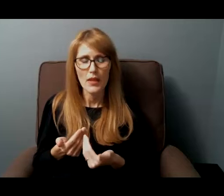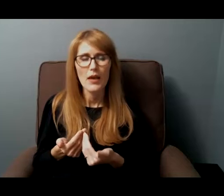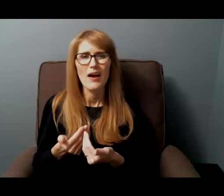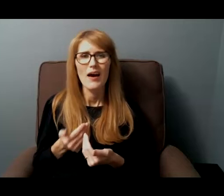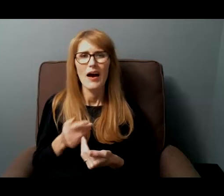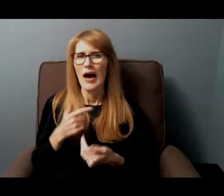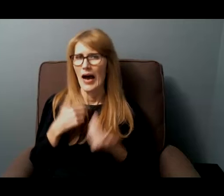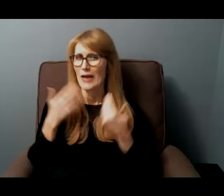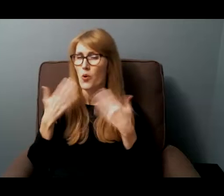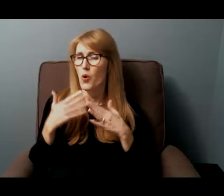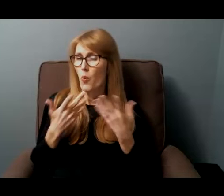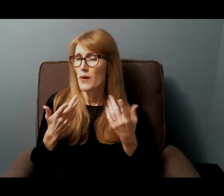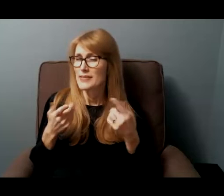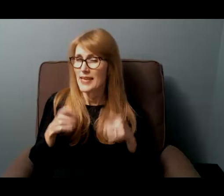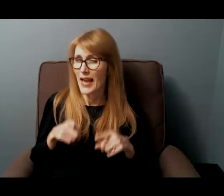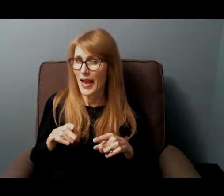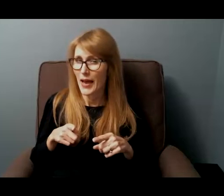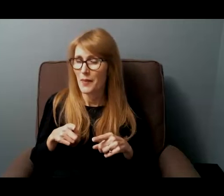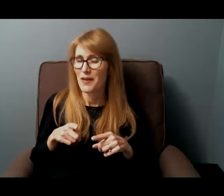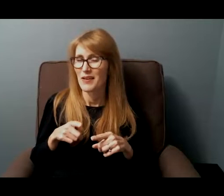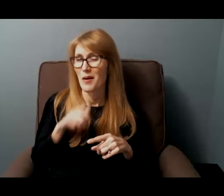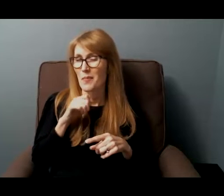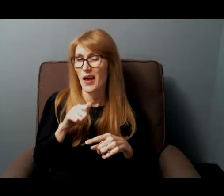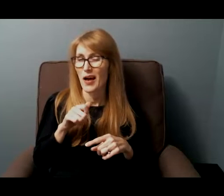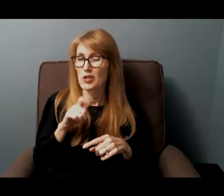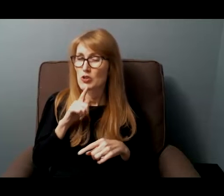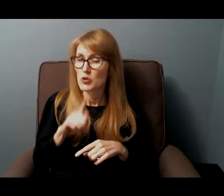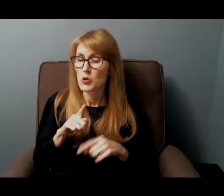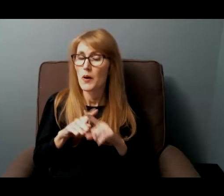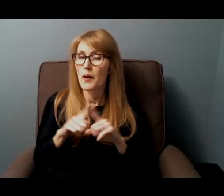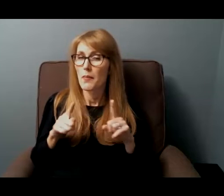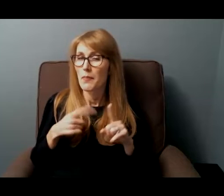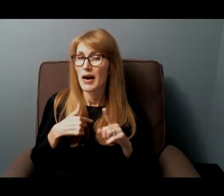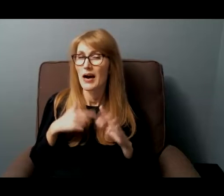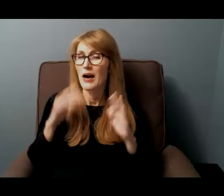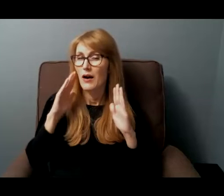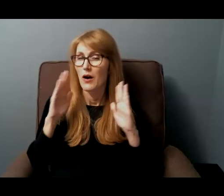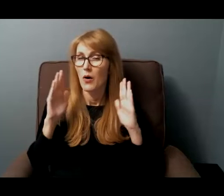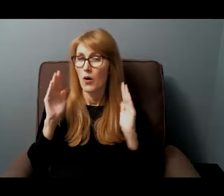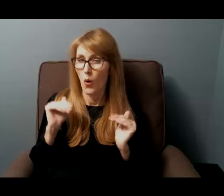shake out. I am not positive. But I am hoping that I am going to end up with